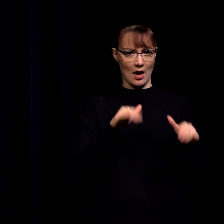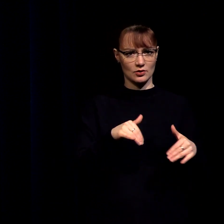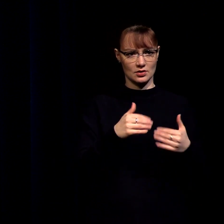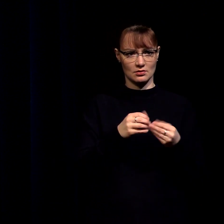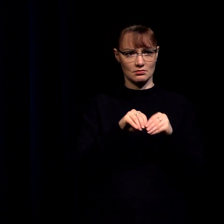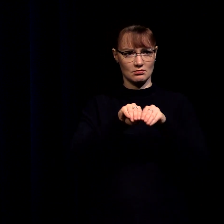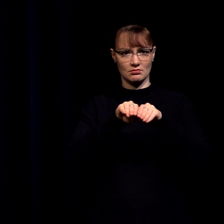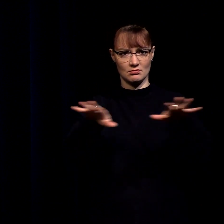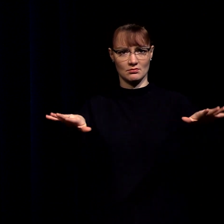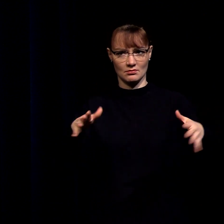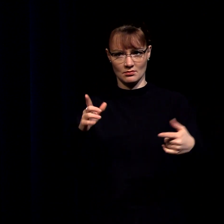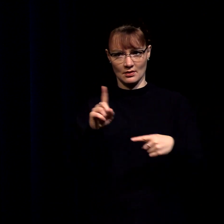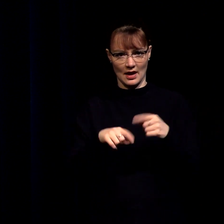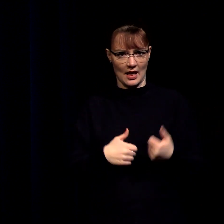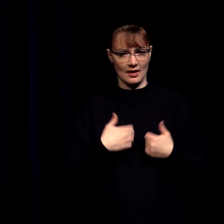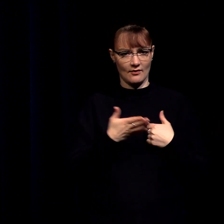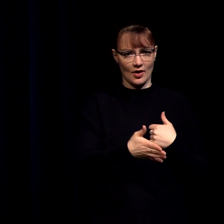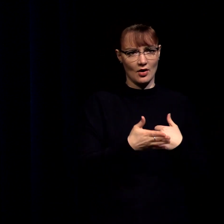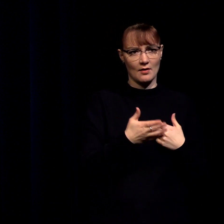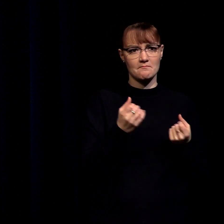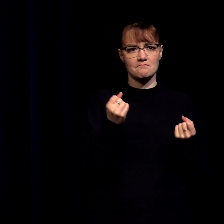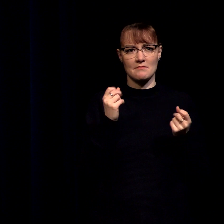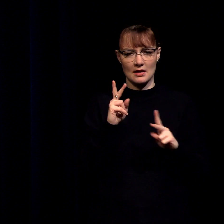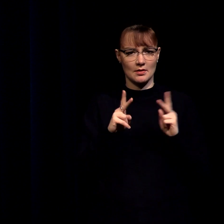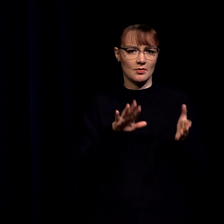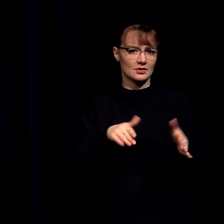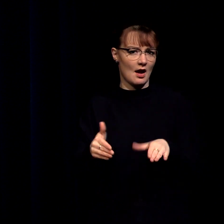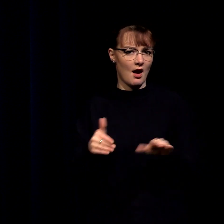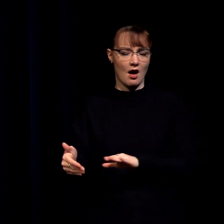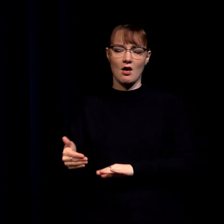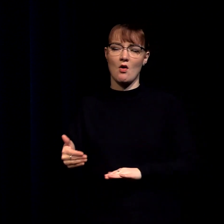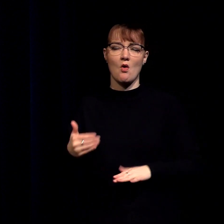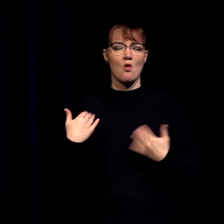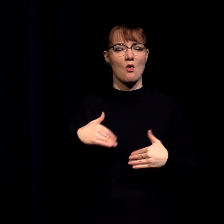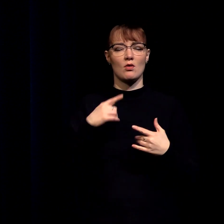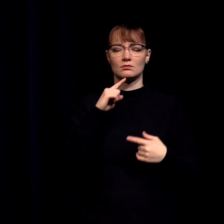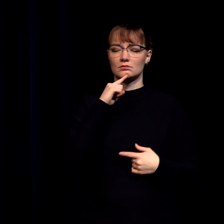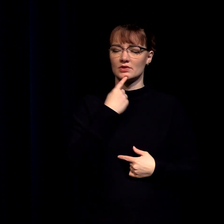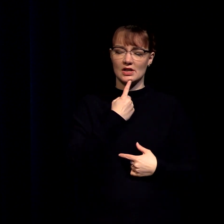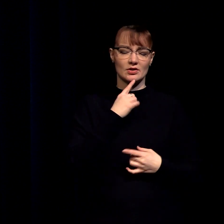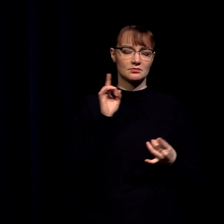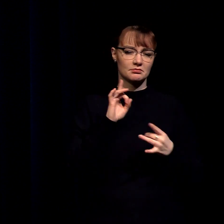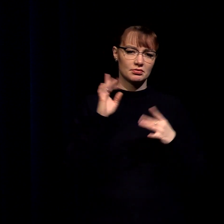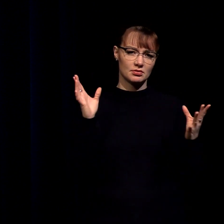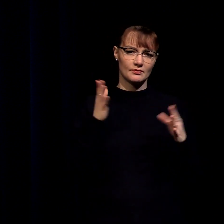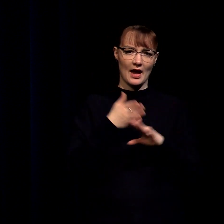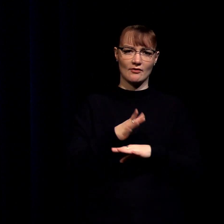that number they're expecting to double. And it's just a massive tragedy after this earthquake. So would you just join me in